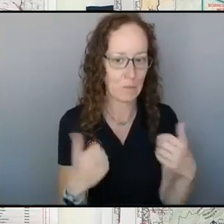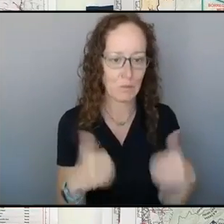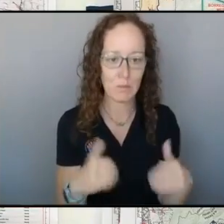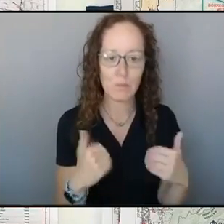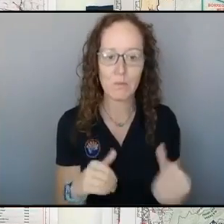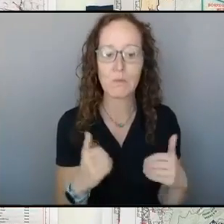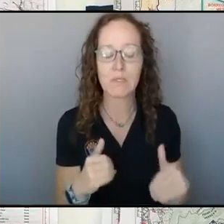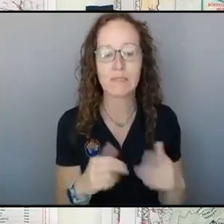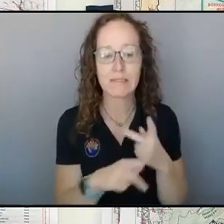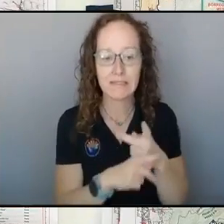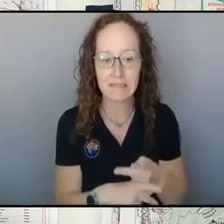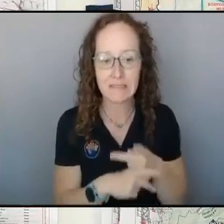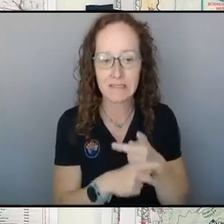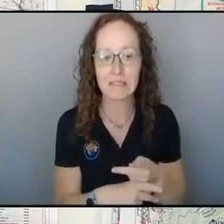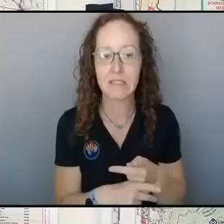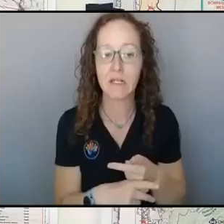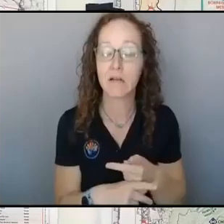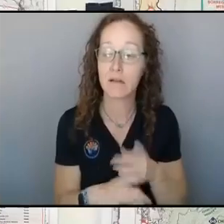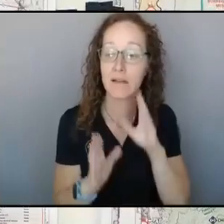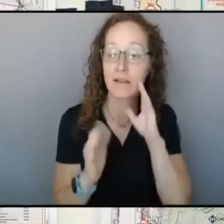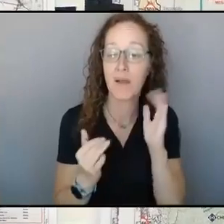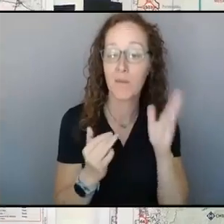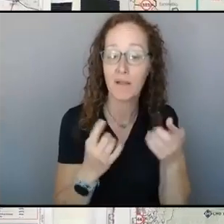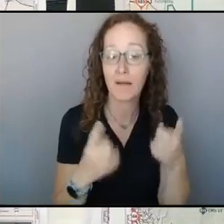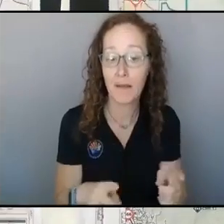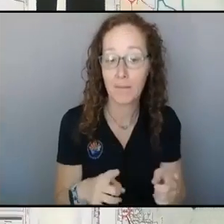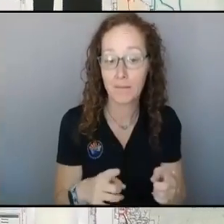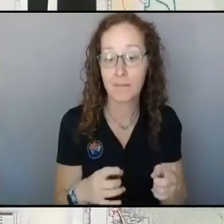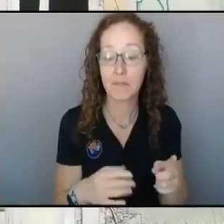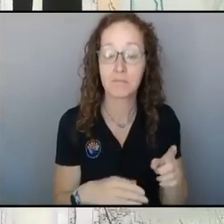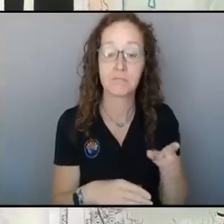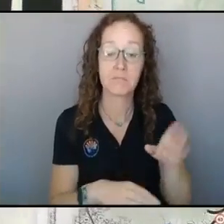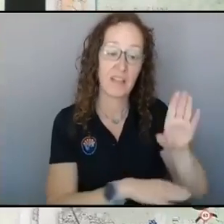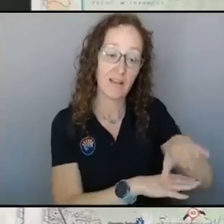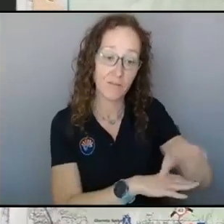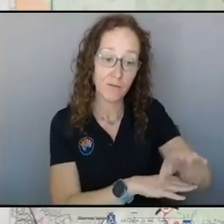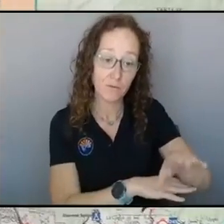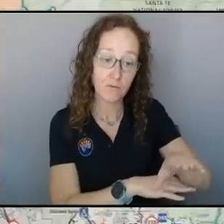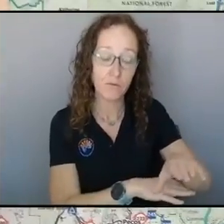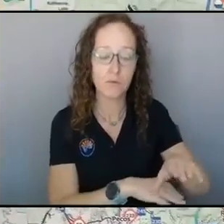those to peak today here after 1:00 PM more likely between 3:00 PM